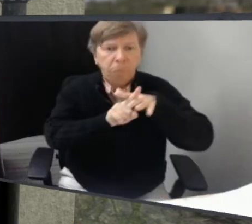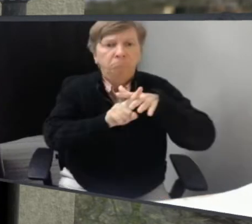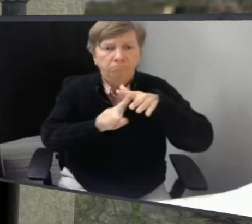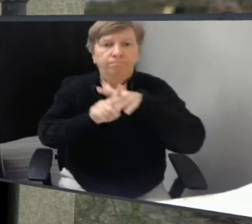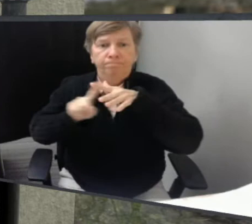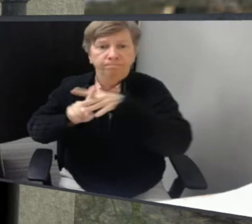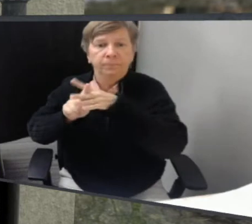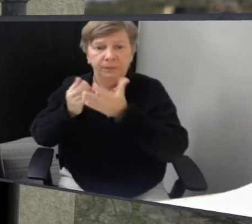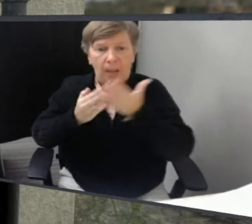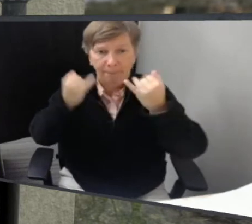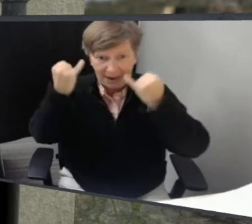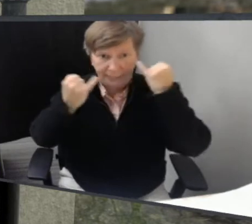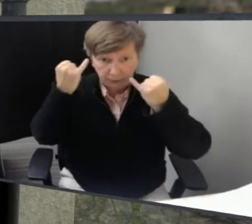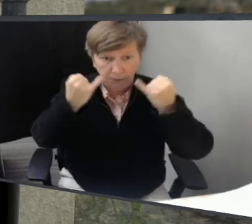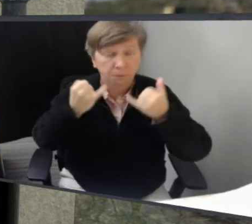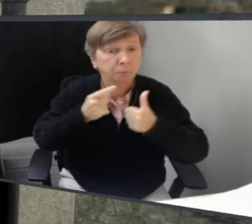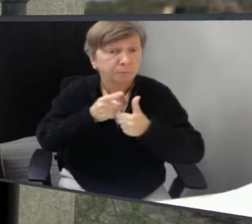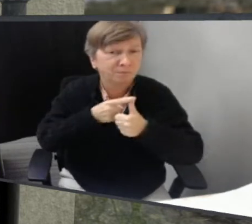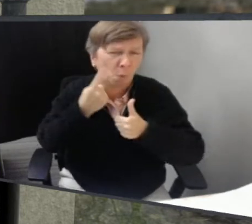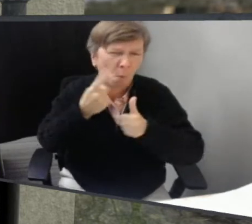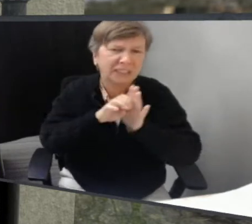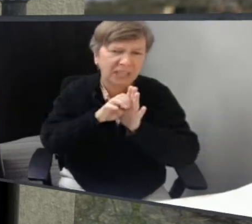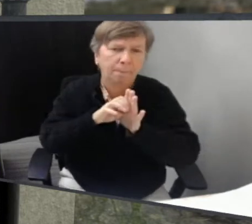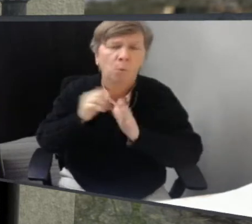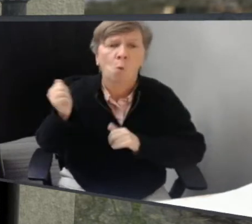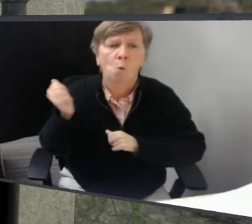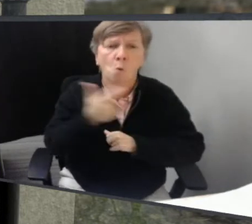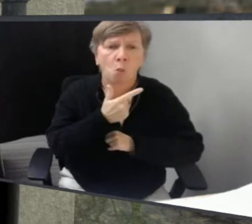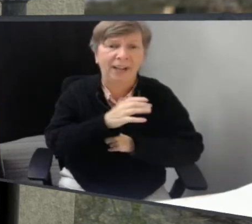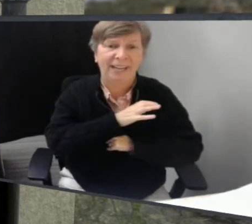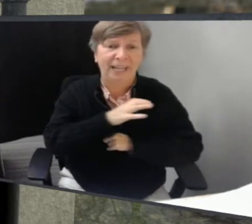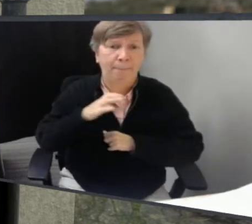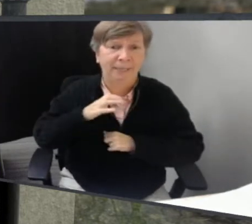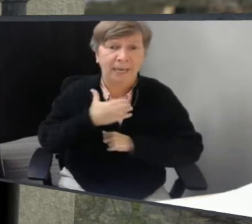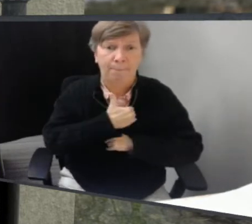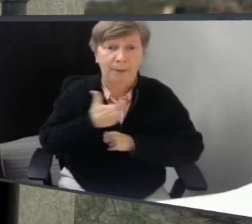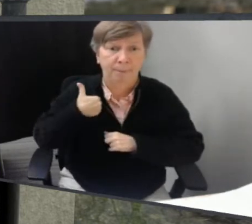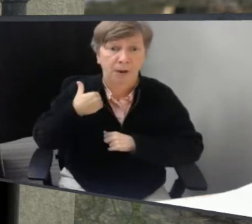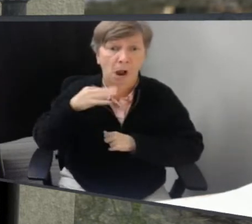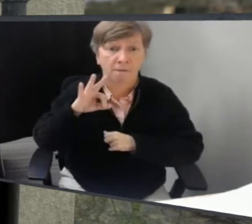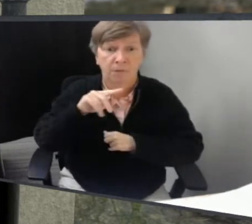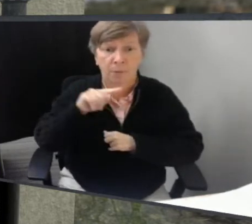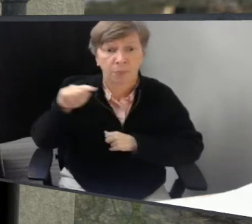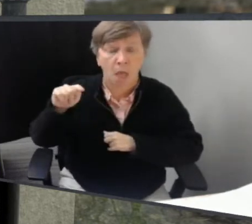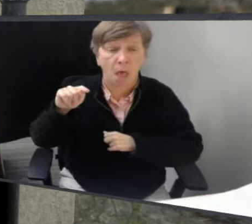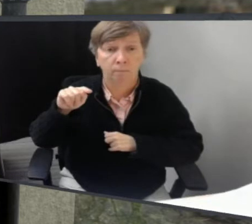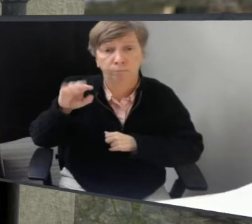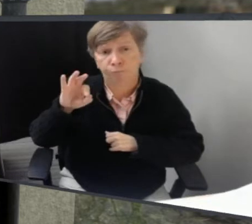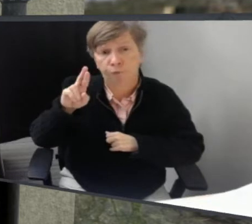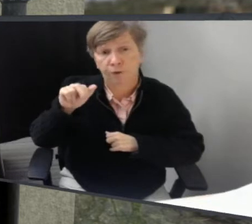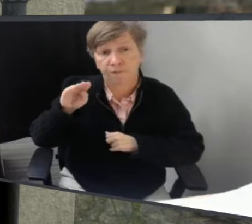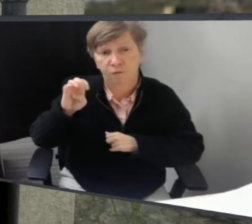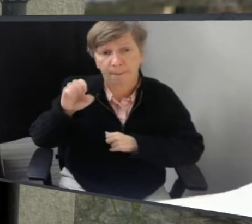But during that period of testing, we did come up with a few ideas. One example was that all committee